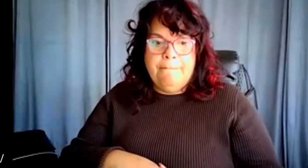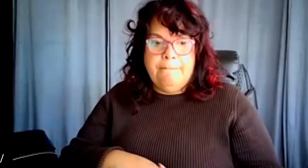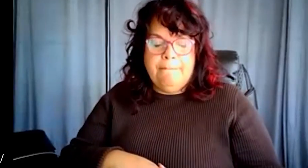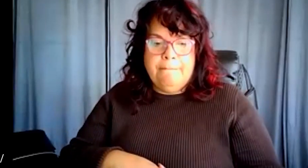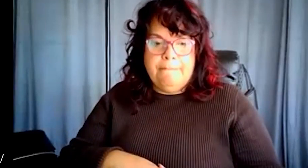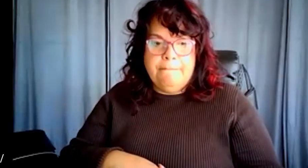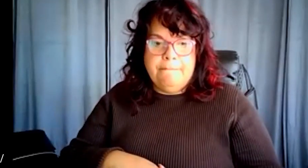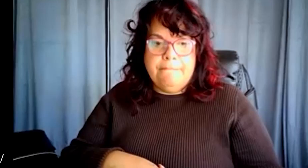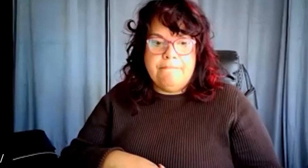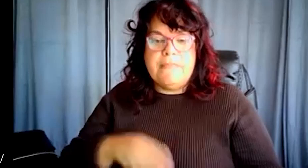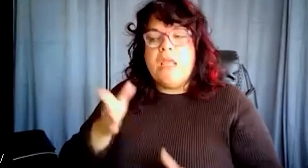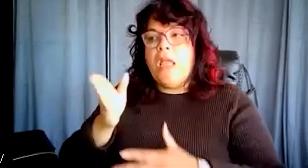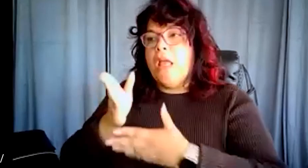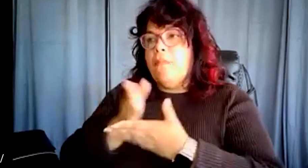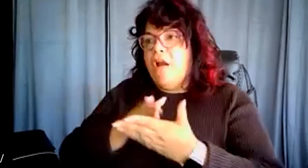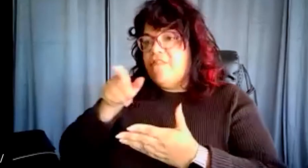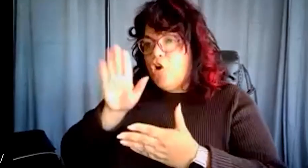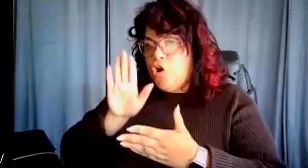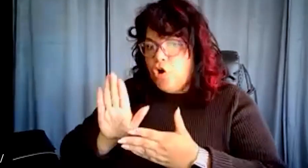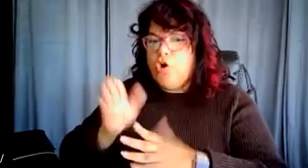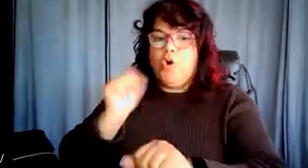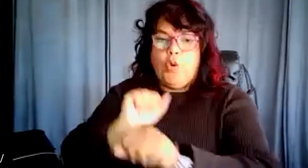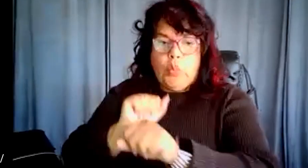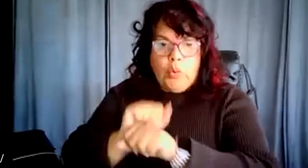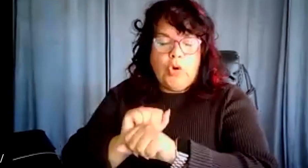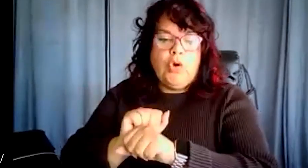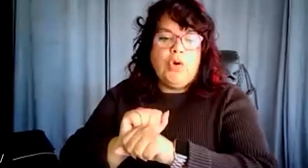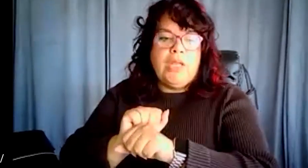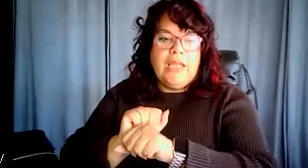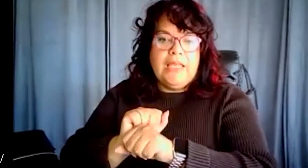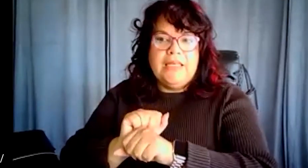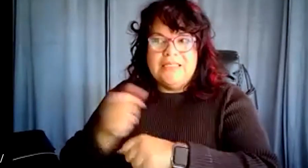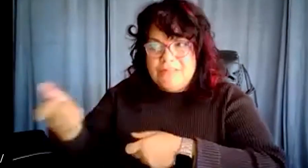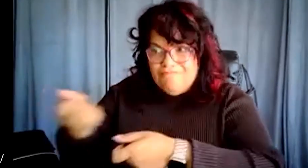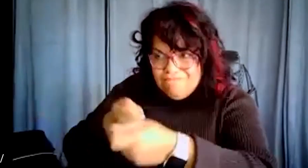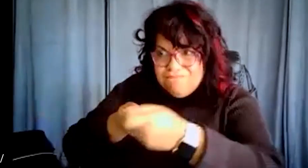A part of her work, she believes, is bringing people of color to the table, people with